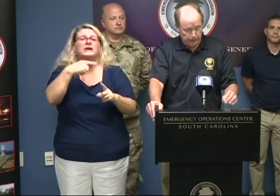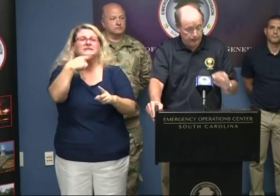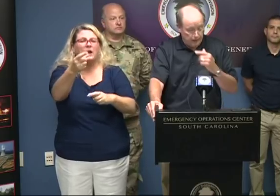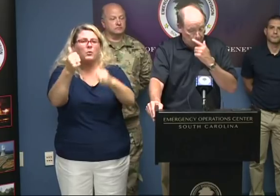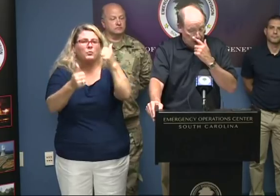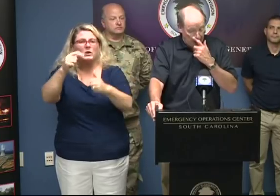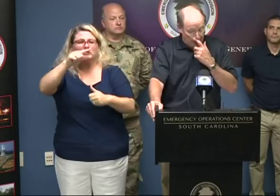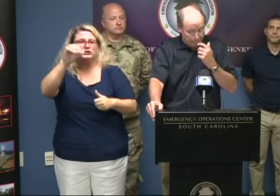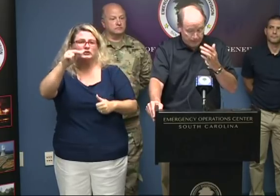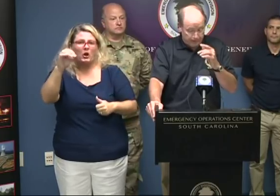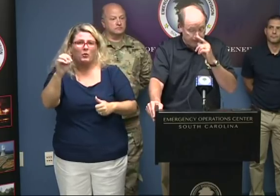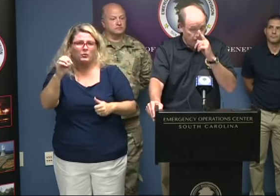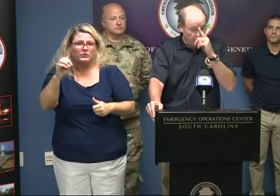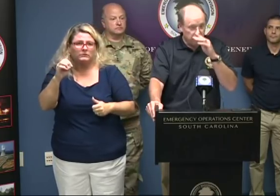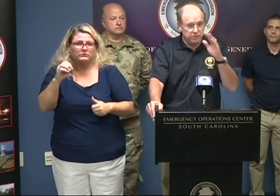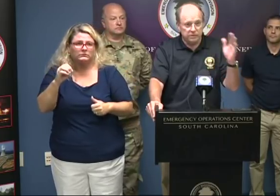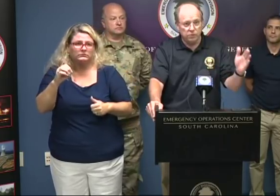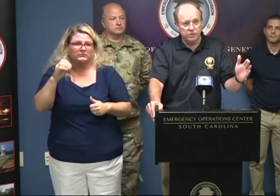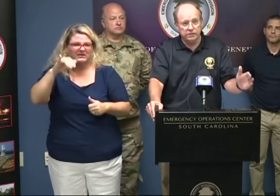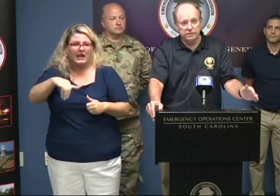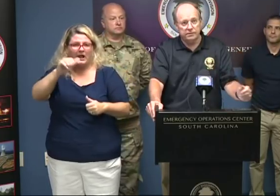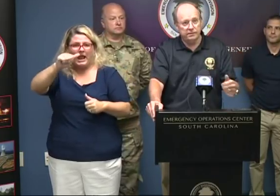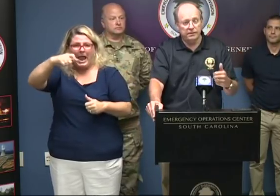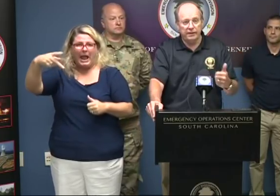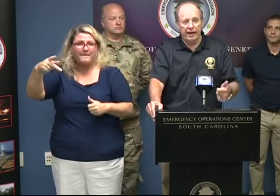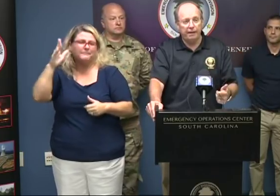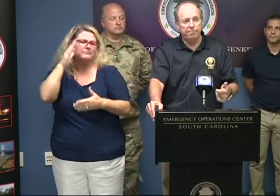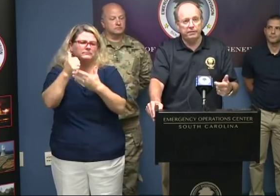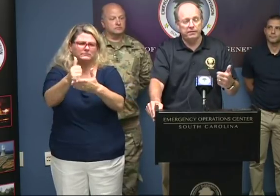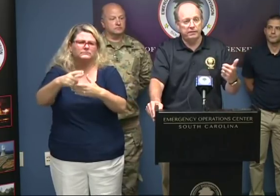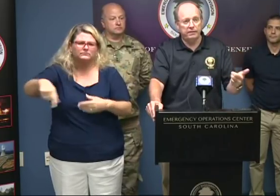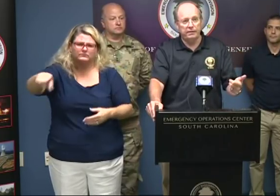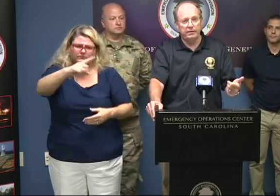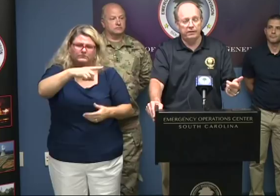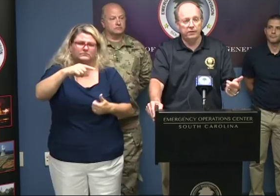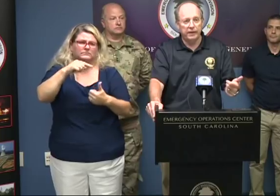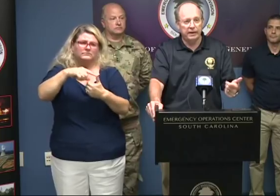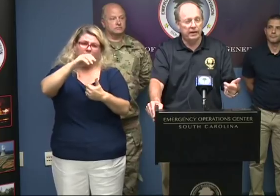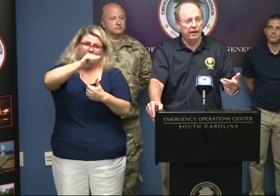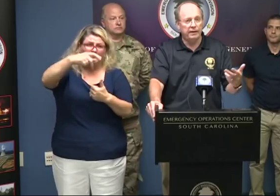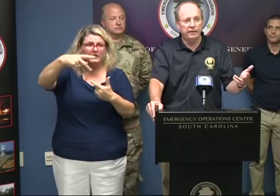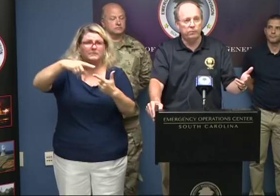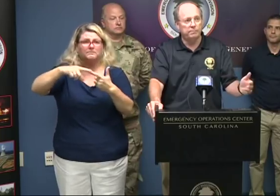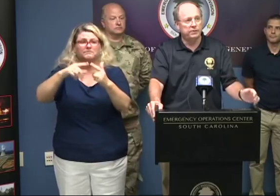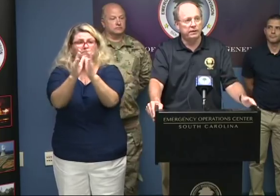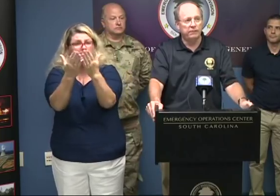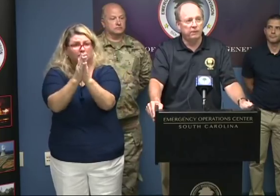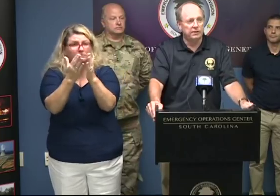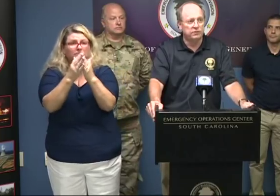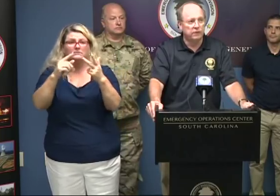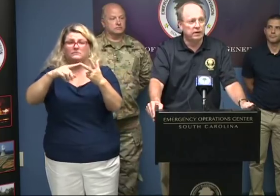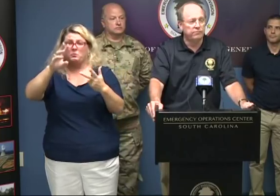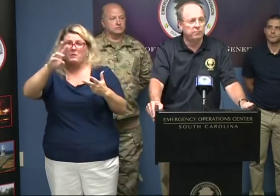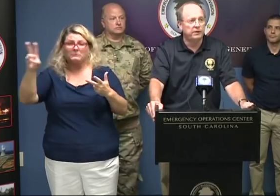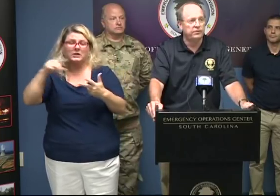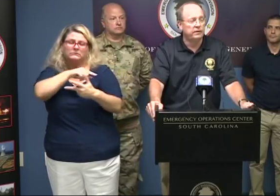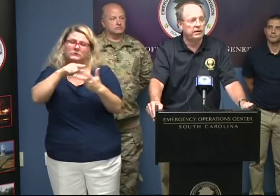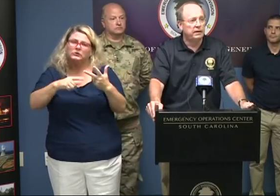And again, all those sources, the app, the hurricane guide, and the website have lots of great information